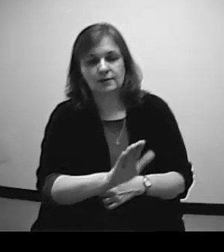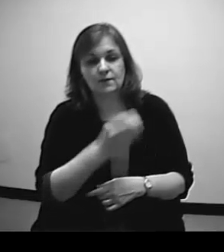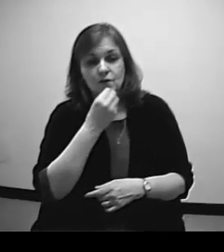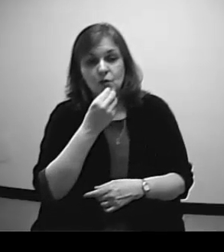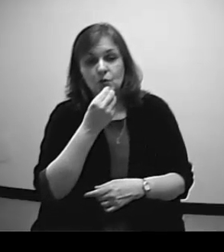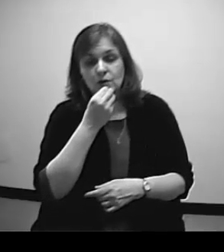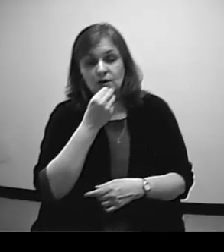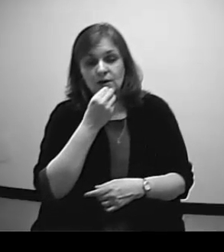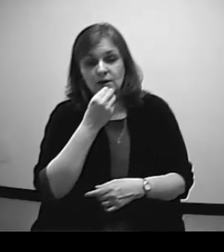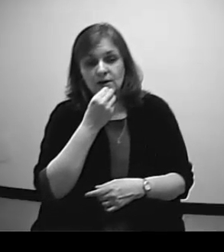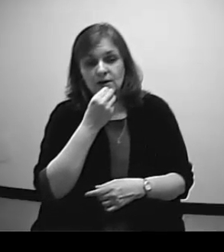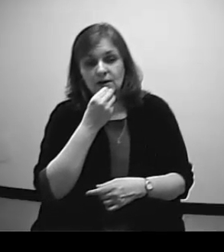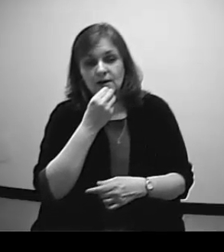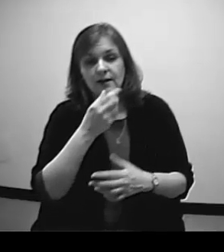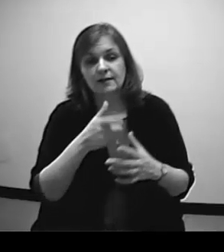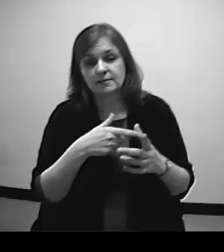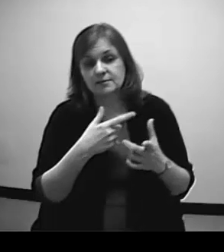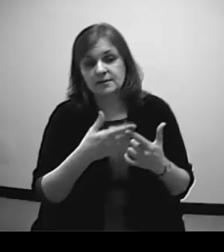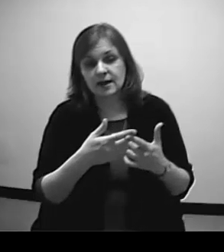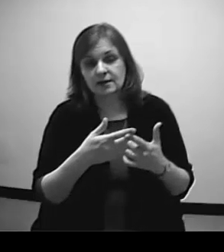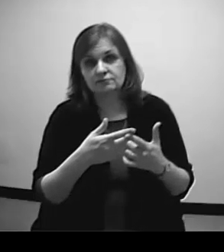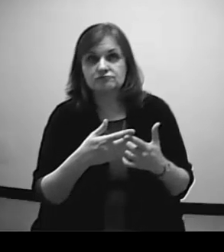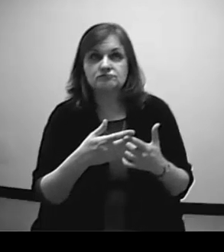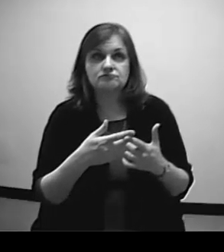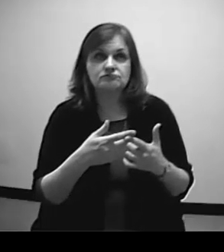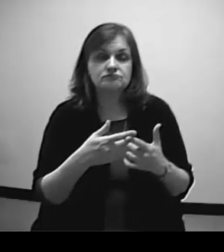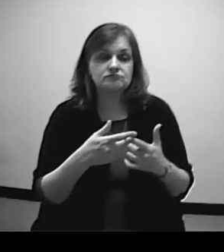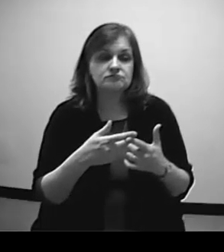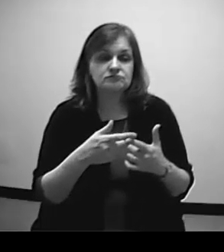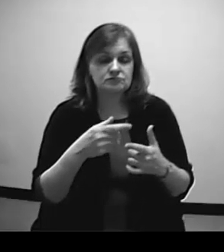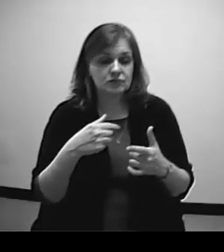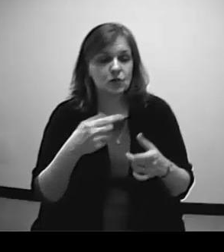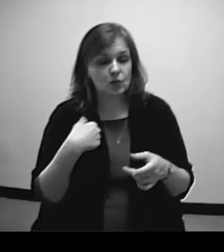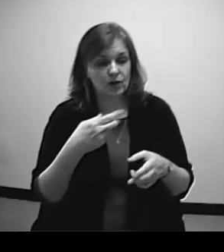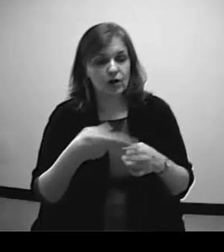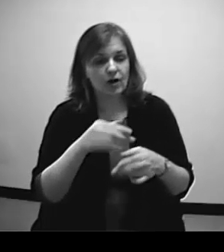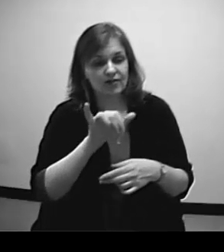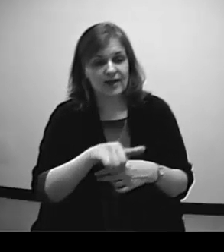food for itself through photosynthesis